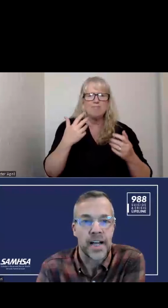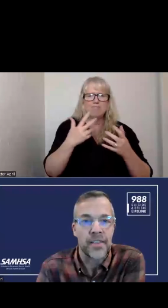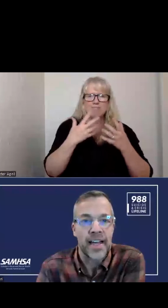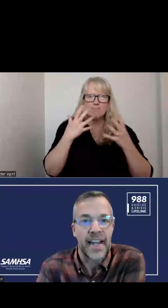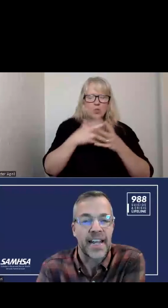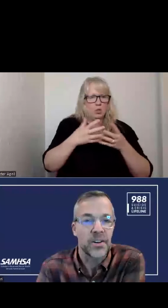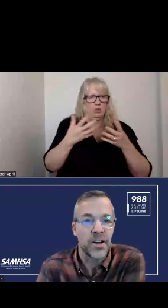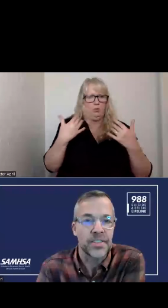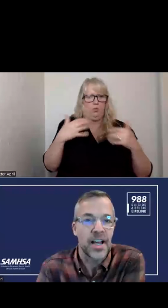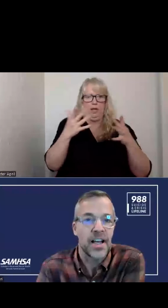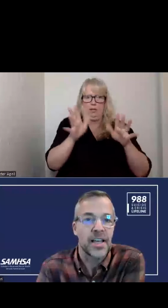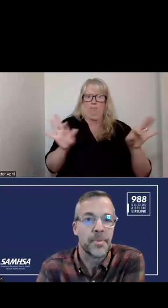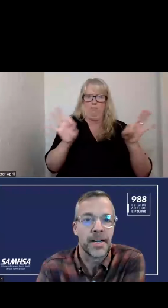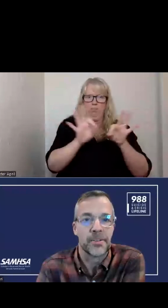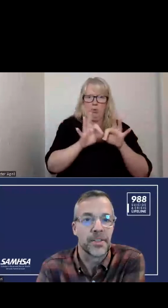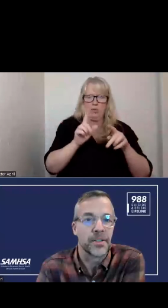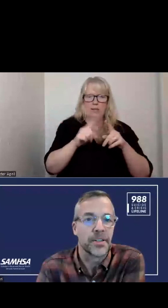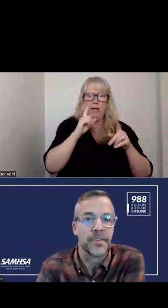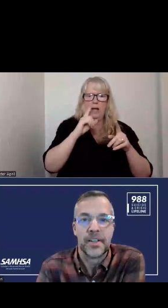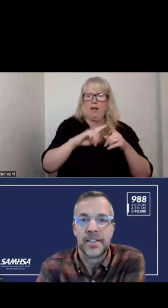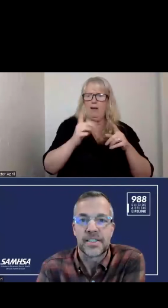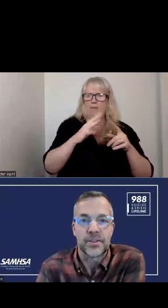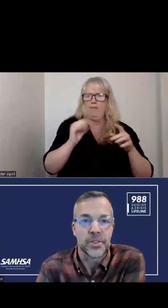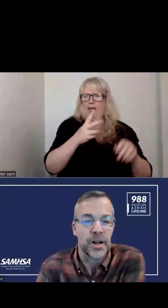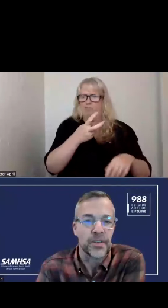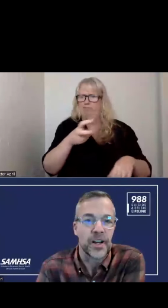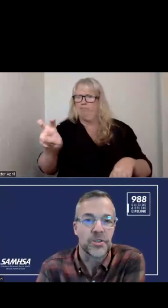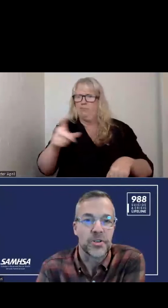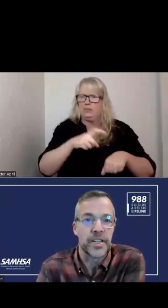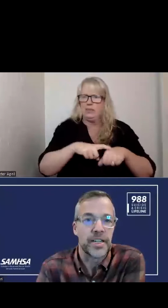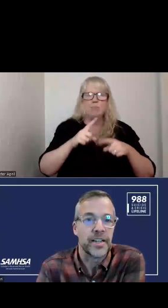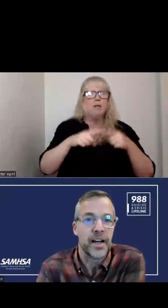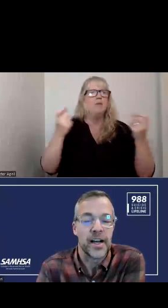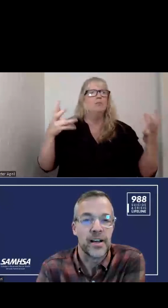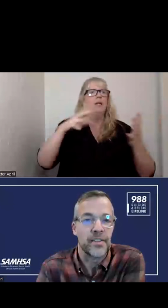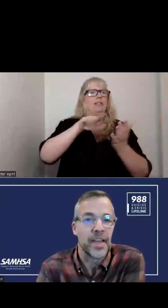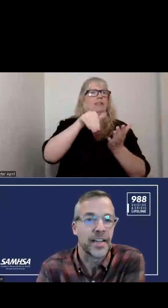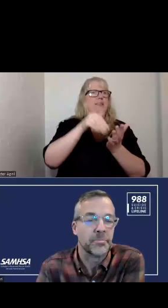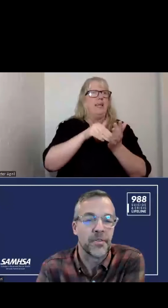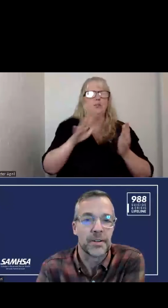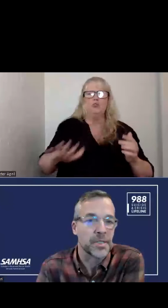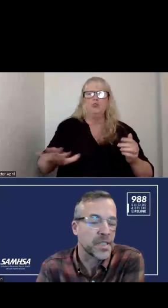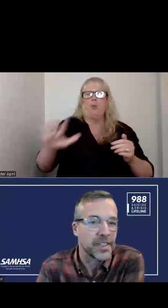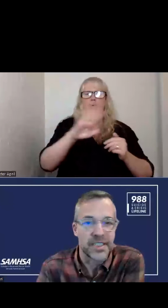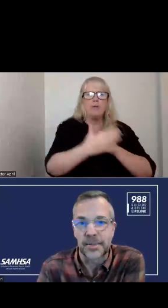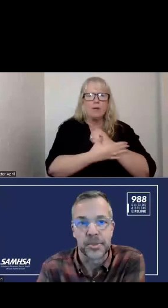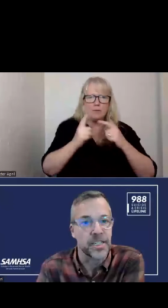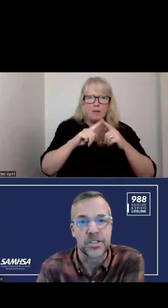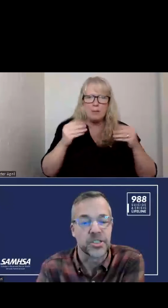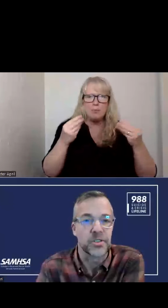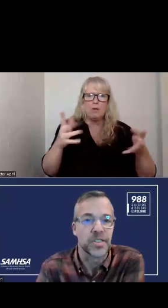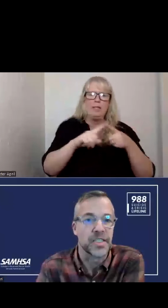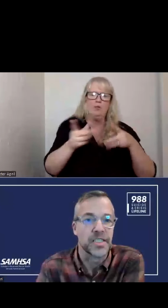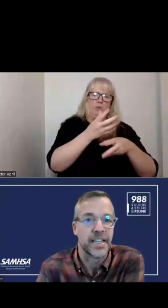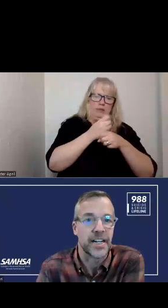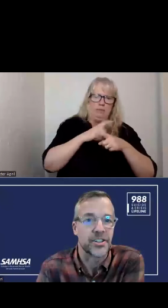ON THAT HAND OFF TIME AND I KNOW THERE ARE CENTERS AROUND THE COUNTRY THAT PROVIDE STABILIZATION SERVICES THAT